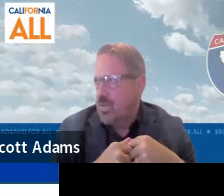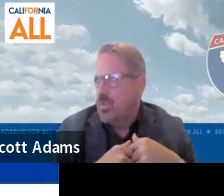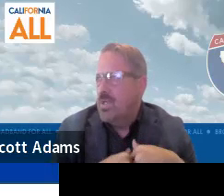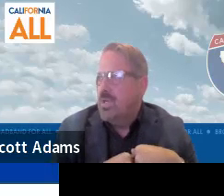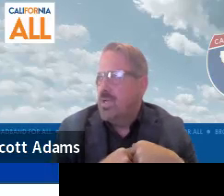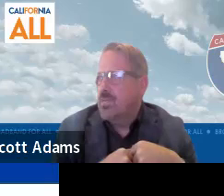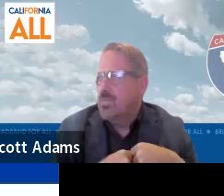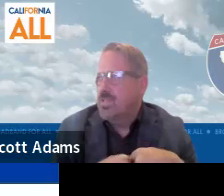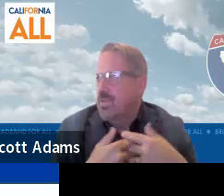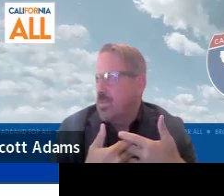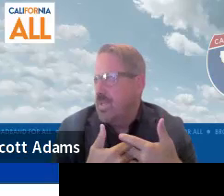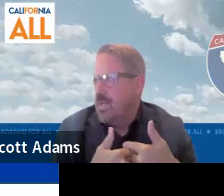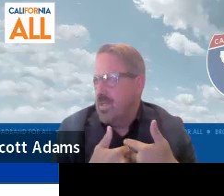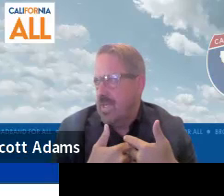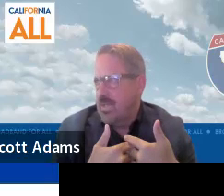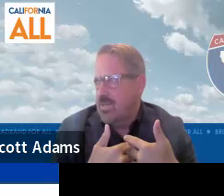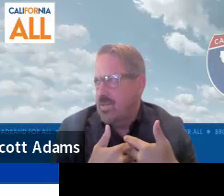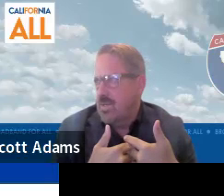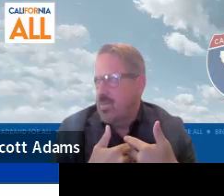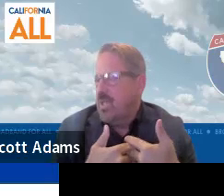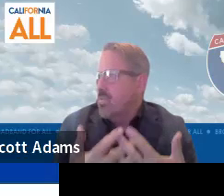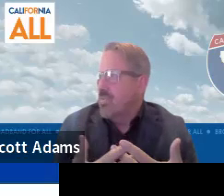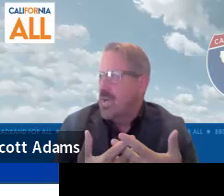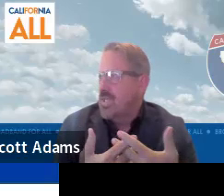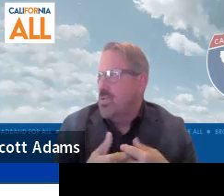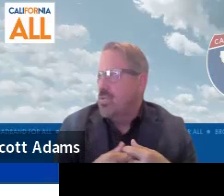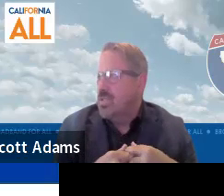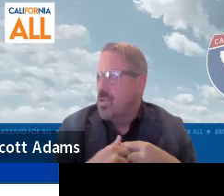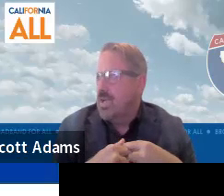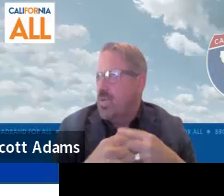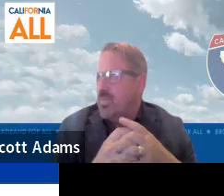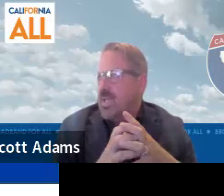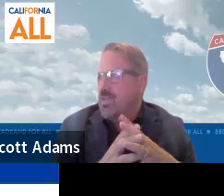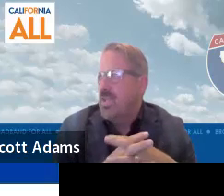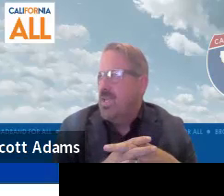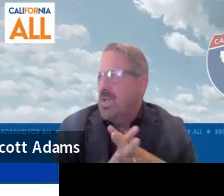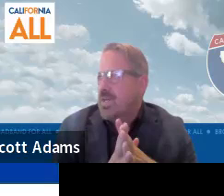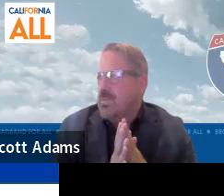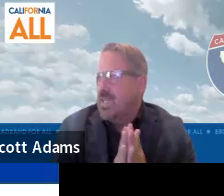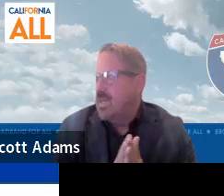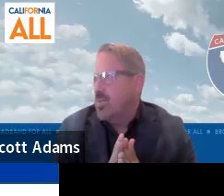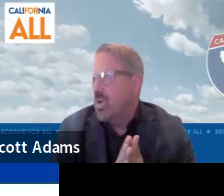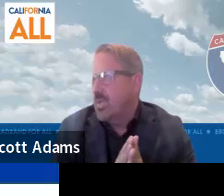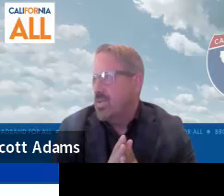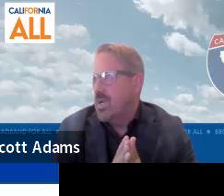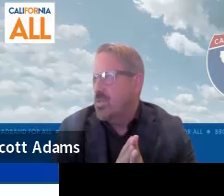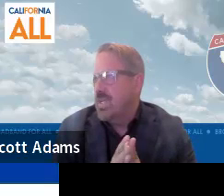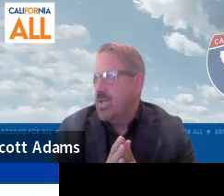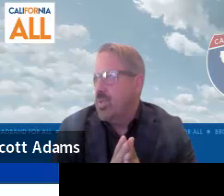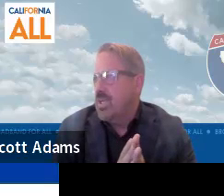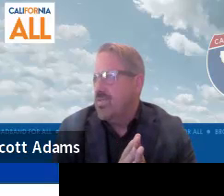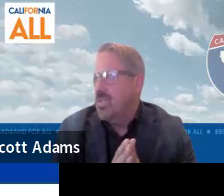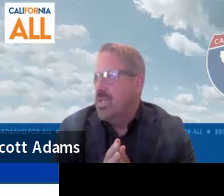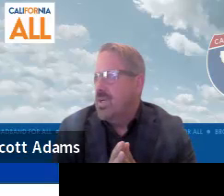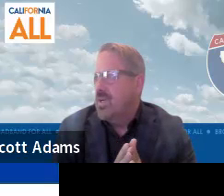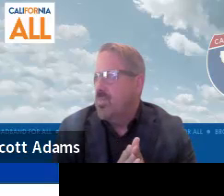So developing and refining local digital equity plans, conducting broadband adoption campaigns,